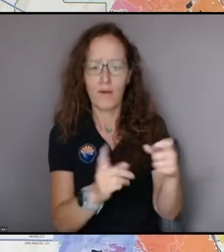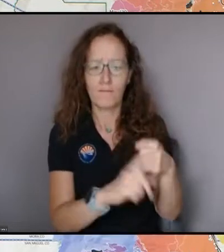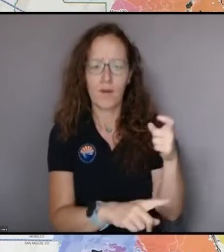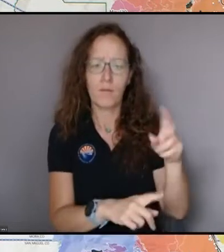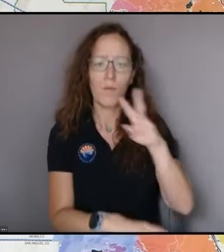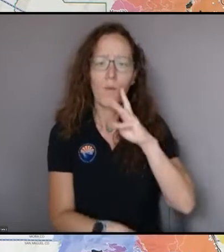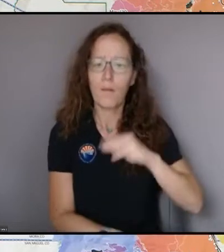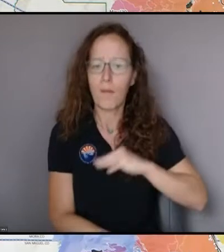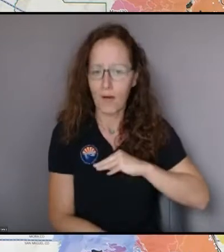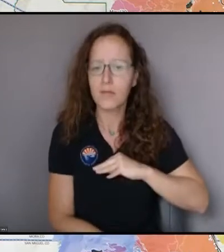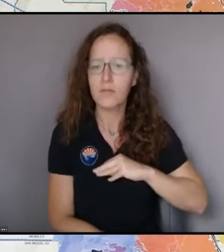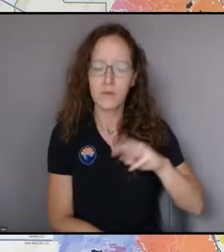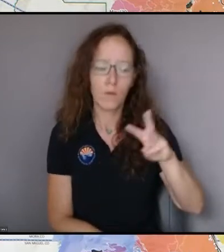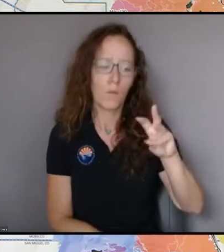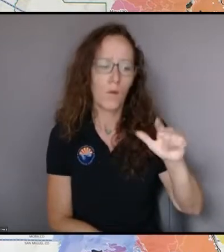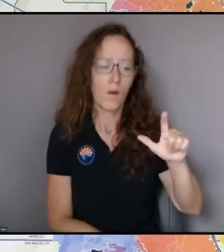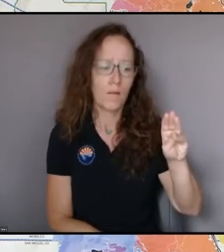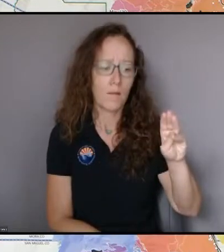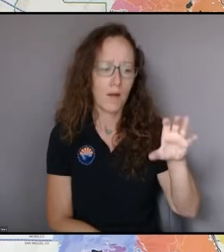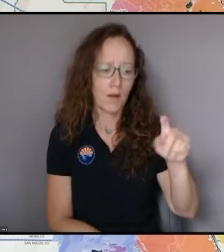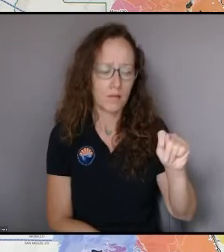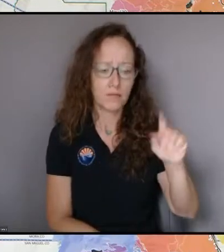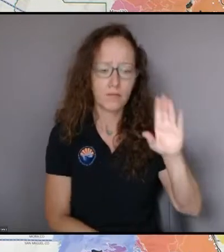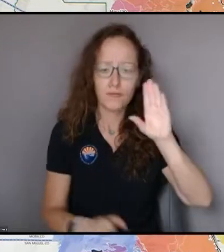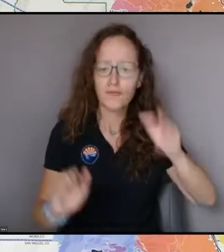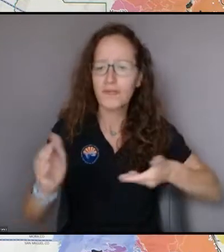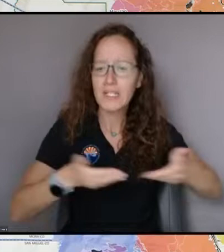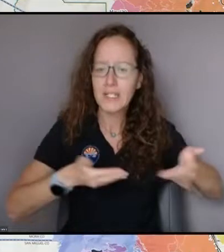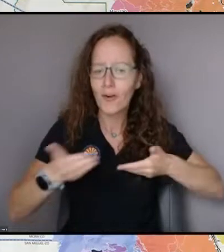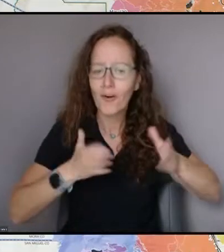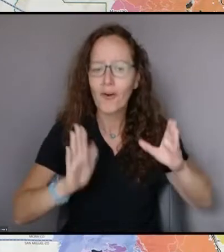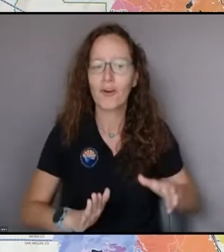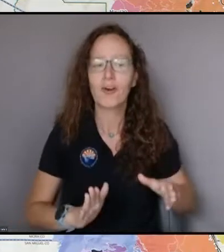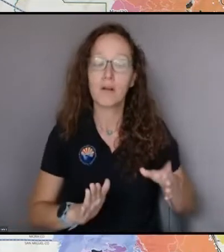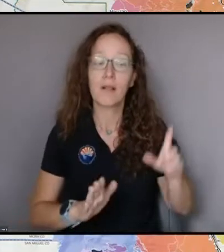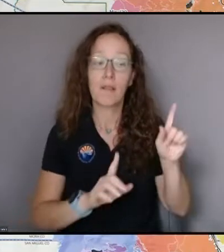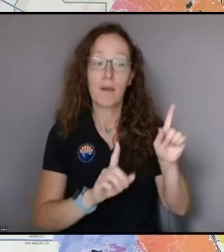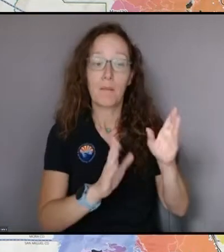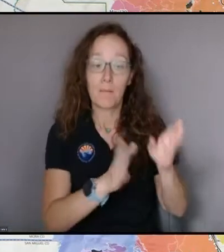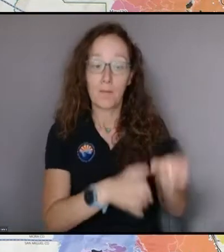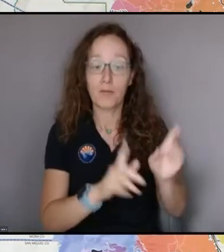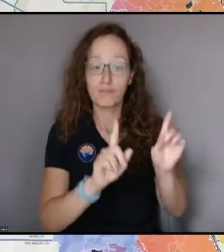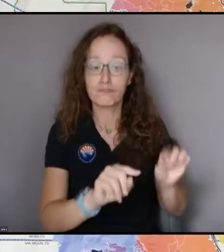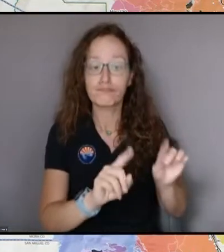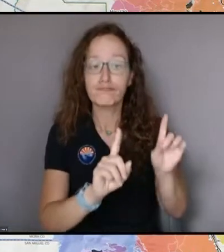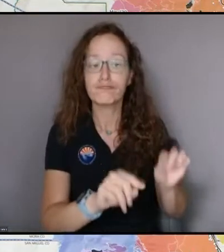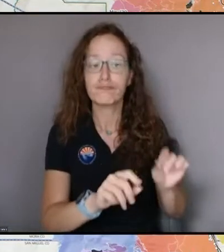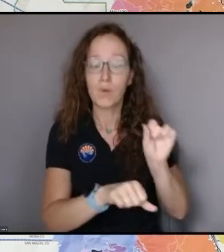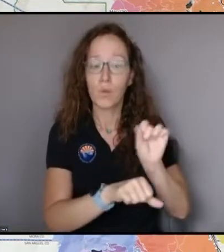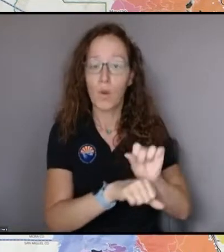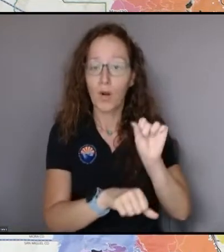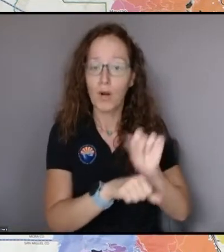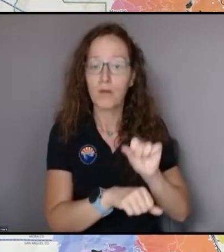days in a row. So, his boss thought he come have a conversation with him. And so, it was a retired individual